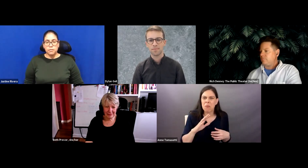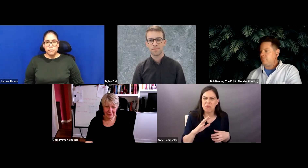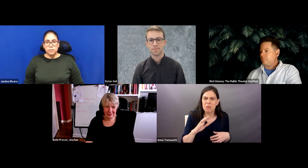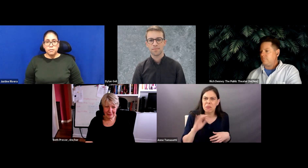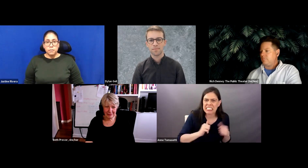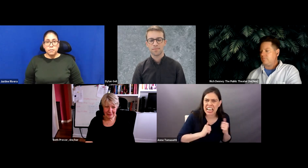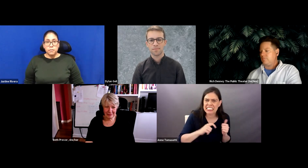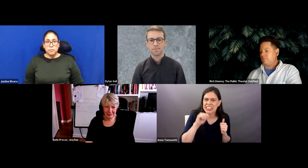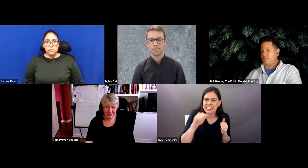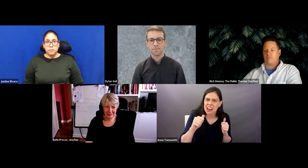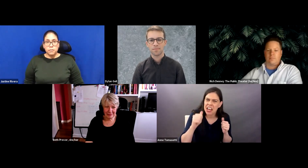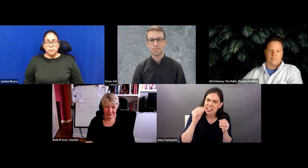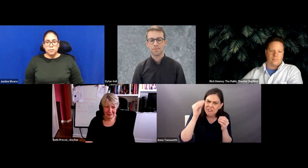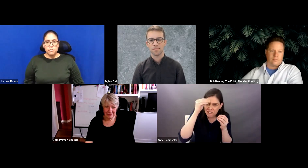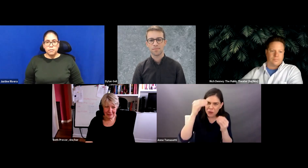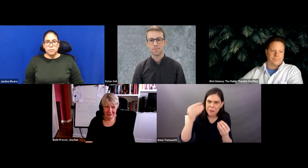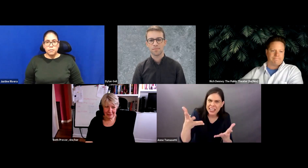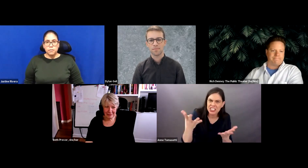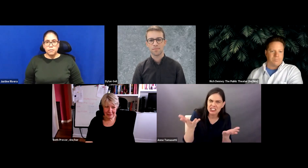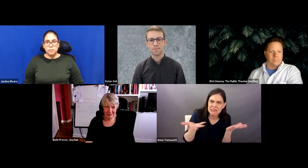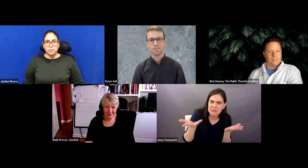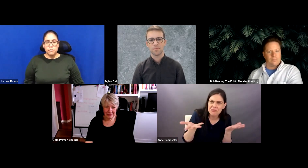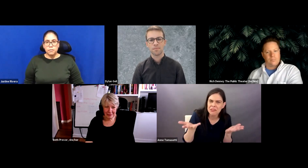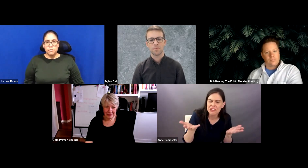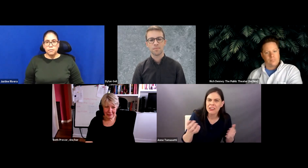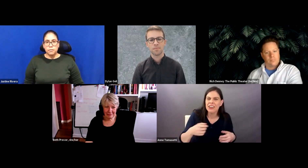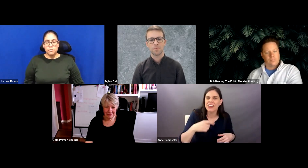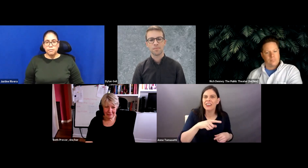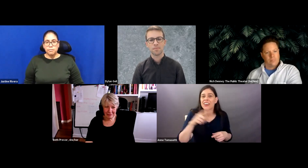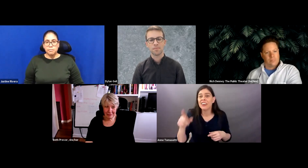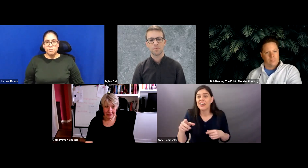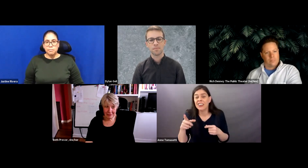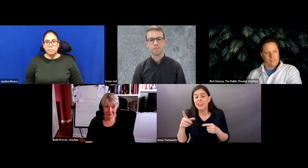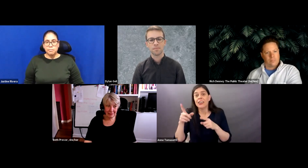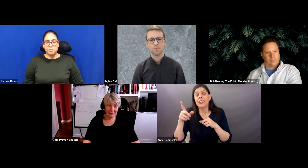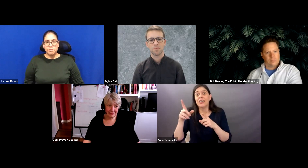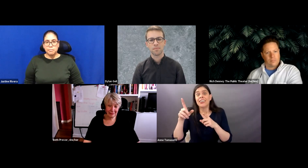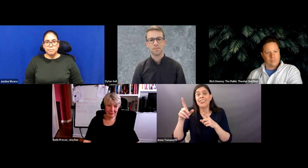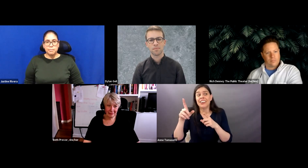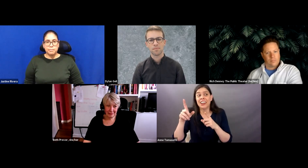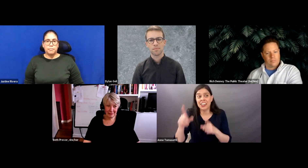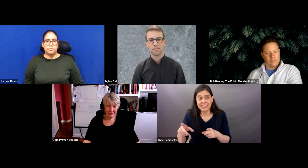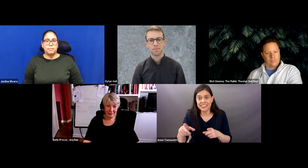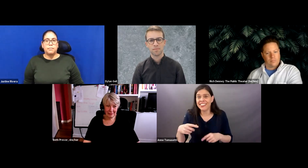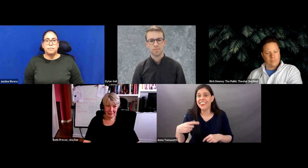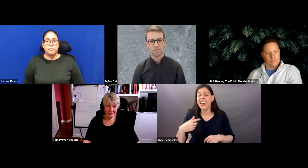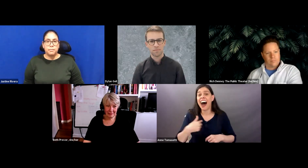some more emotion, maybe some tears, and that's not information that maybe needed to be given, because you were able